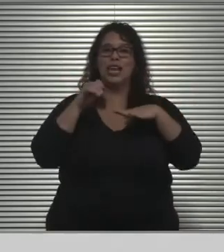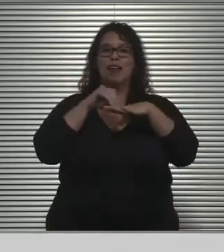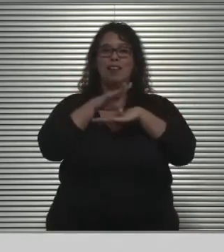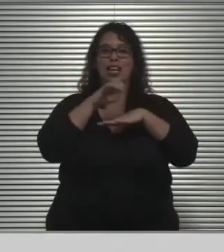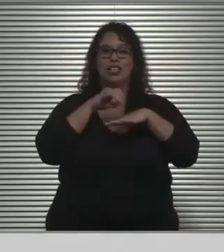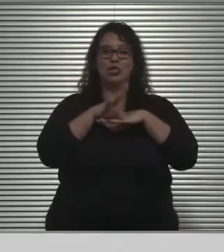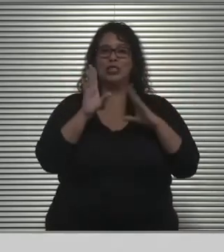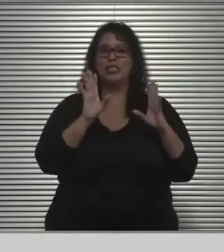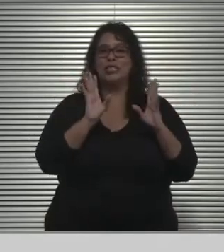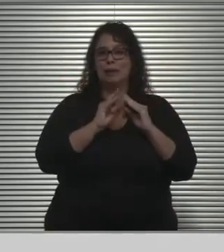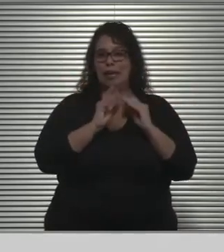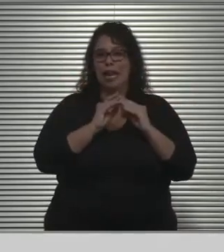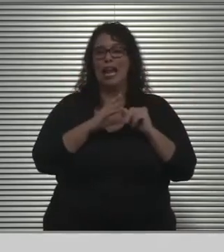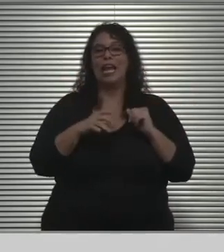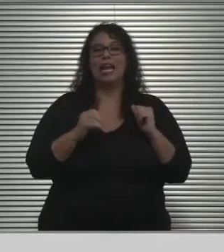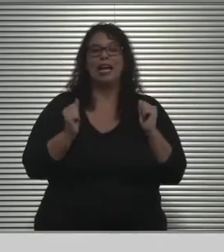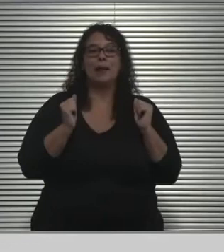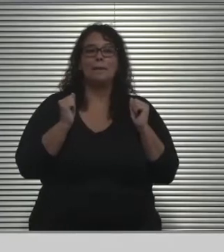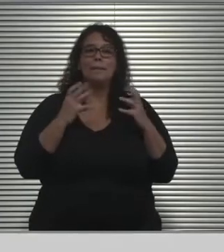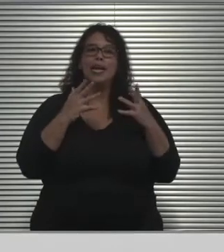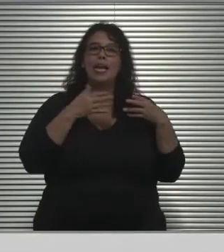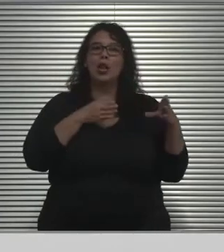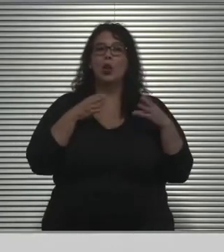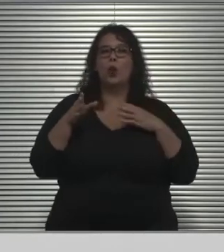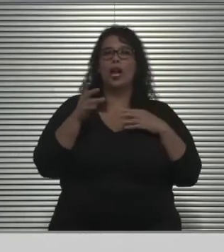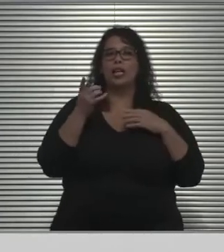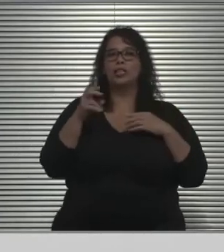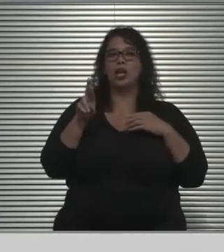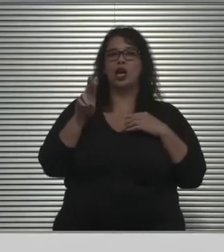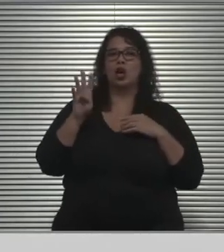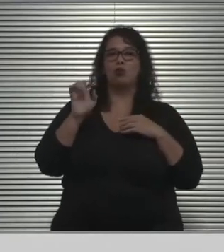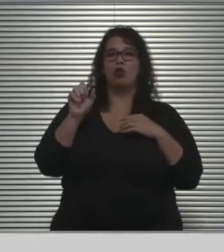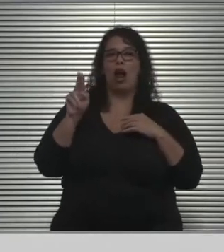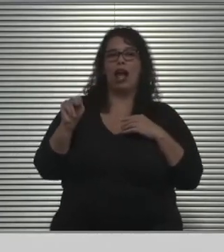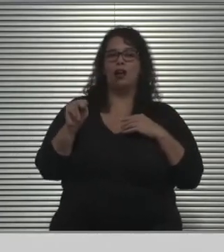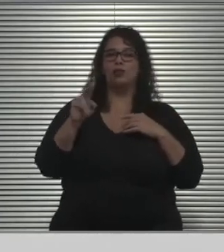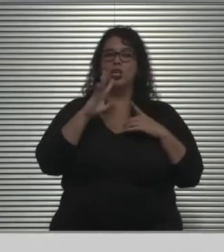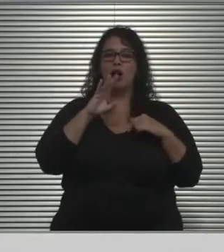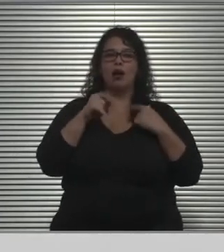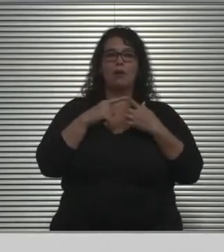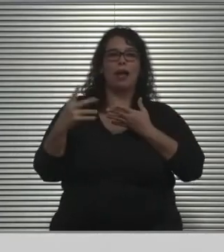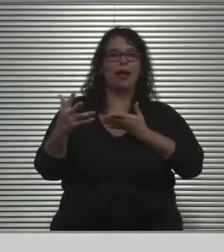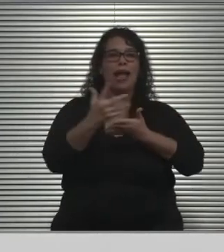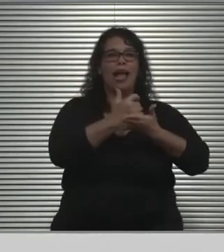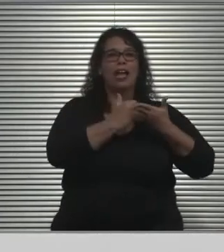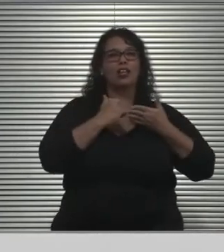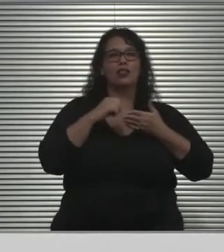And in many of the ways that Dr. Brown described in gathering students and in an application process